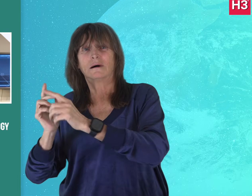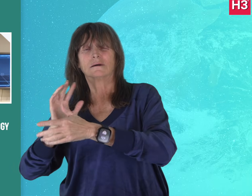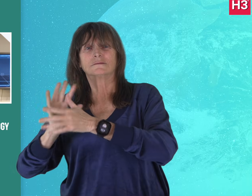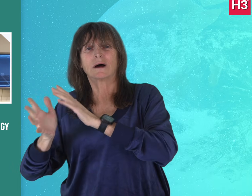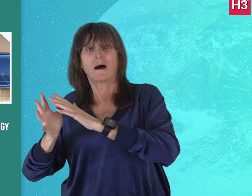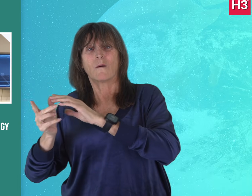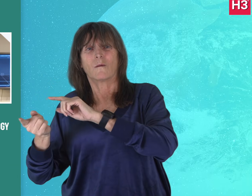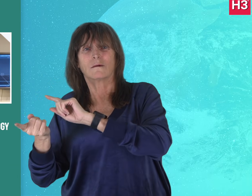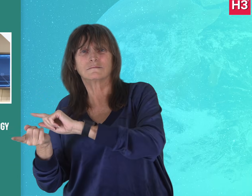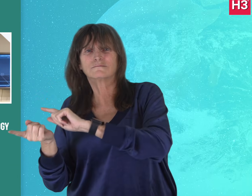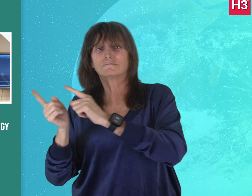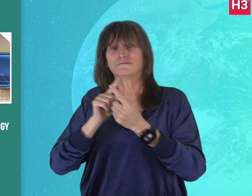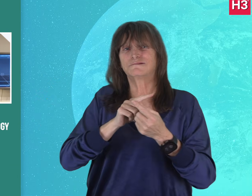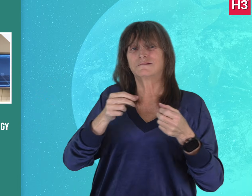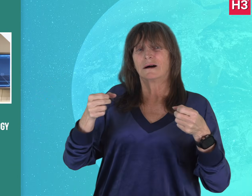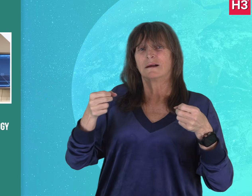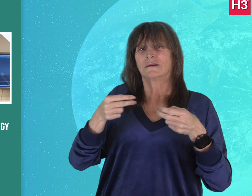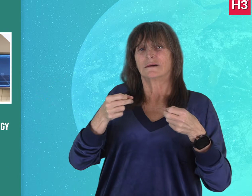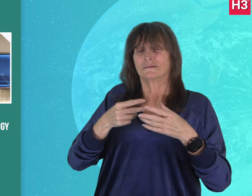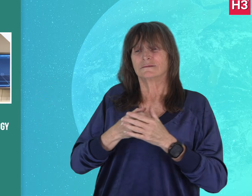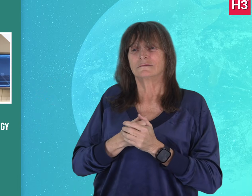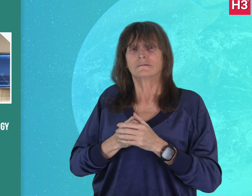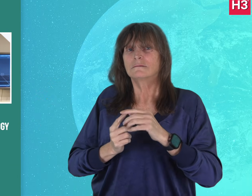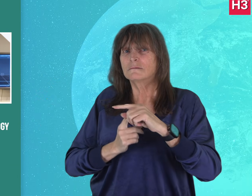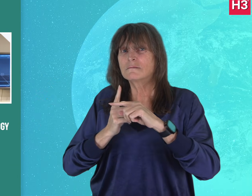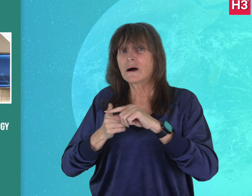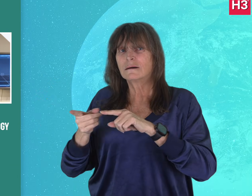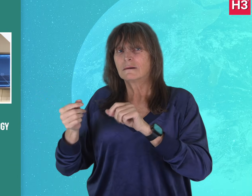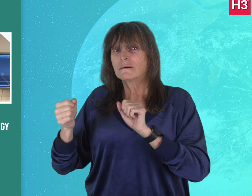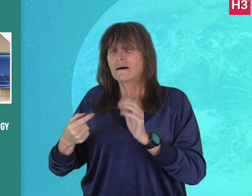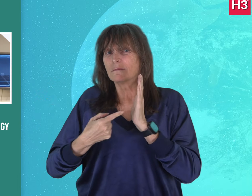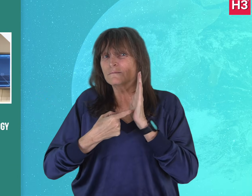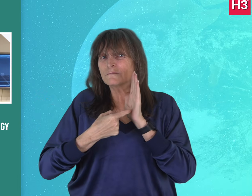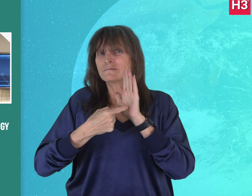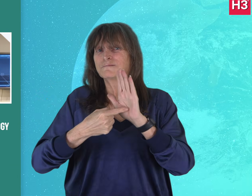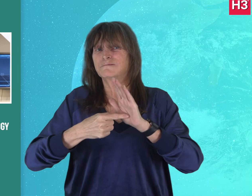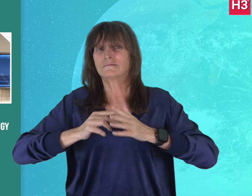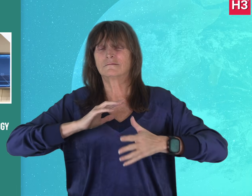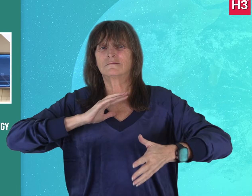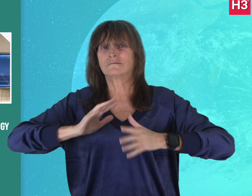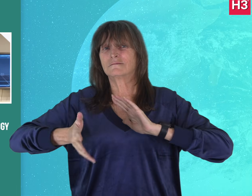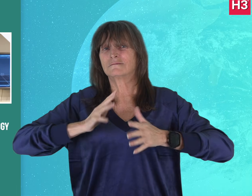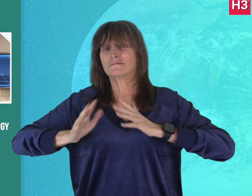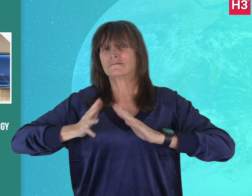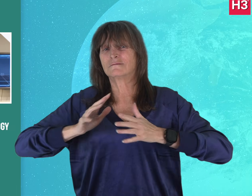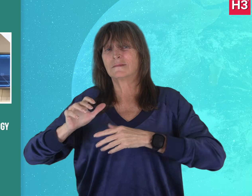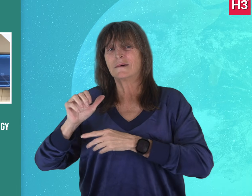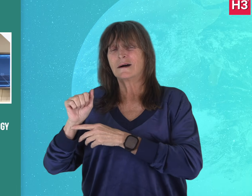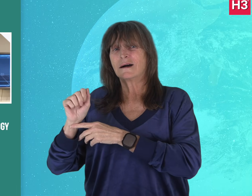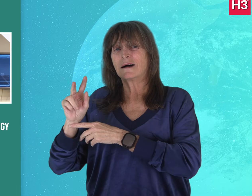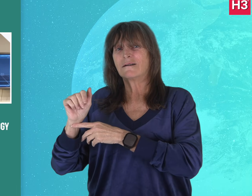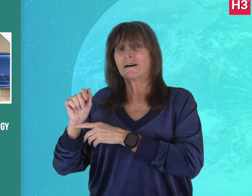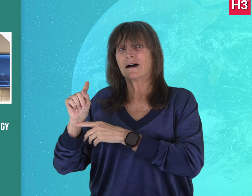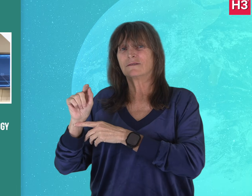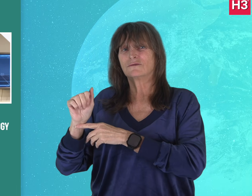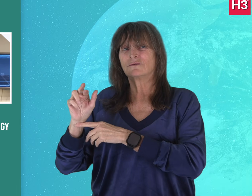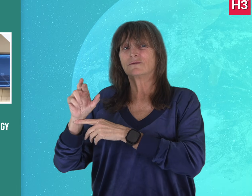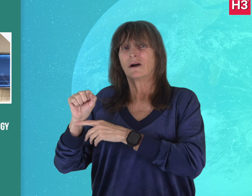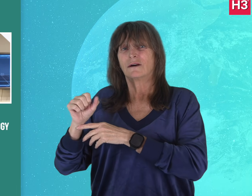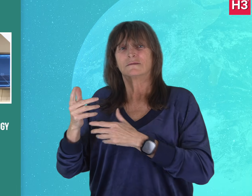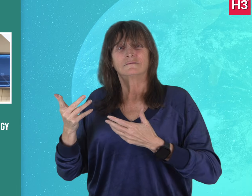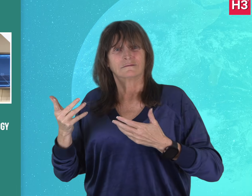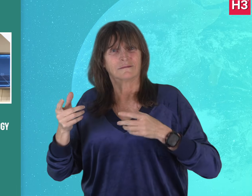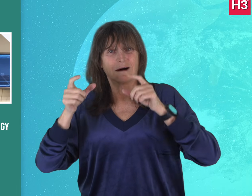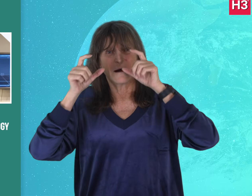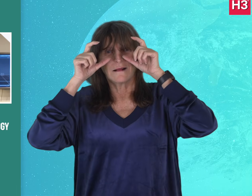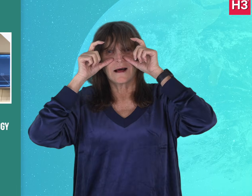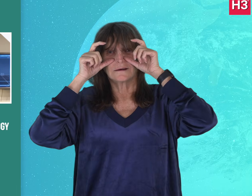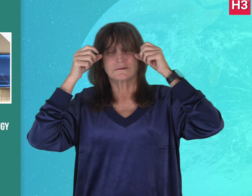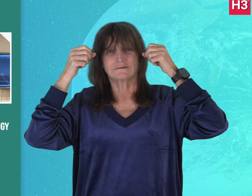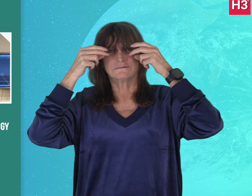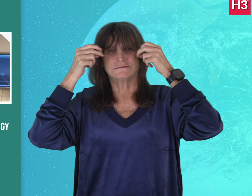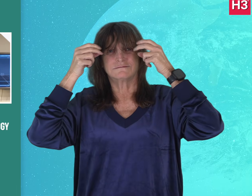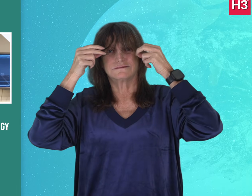and may even show signing avatars in smart glasses. In the United States,